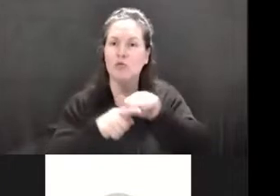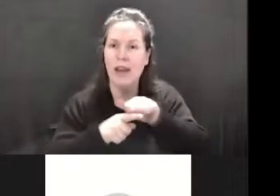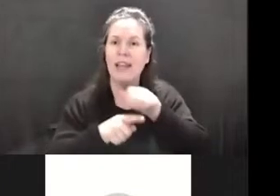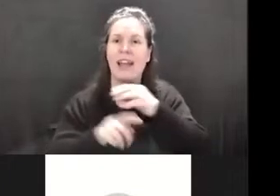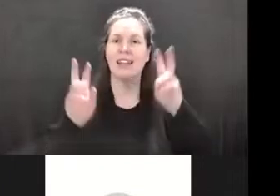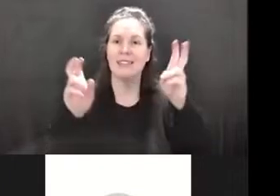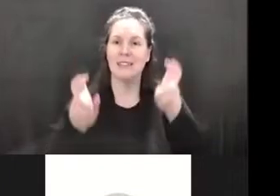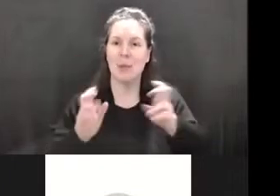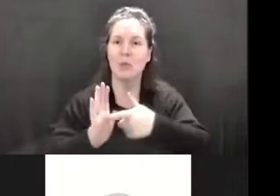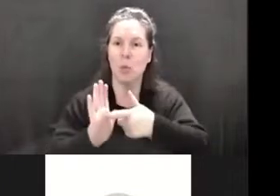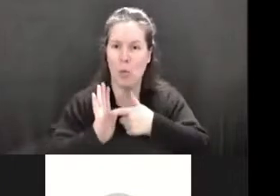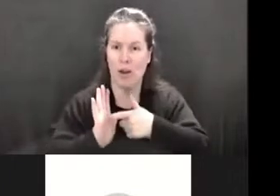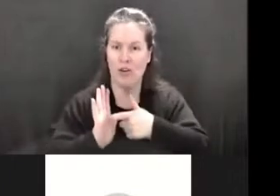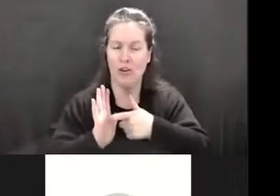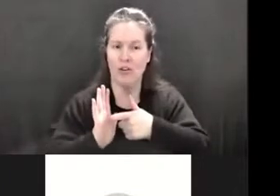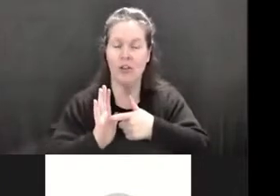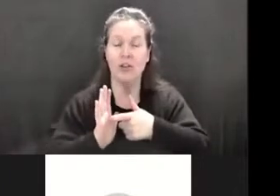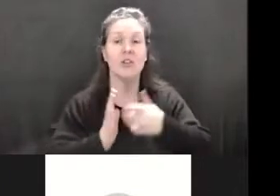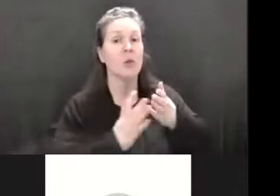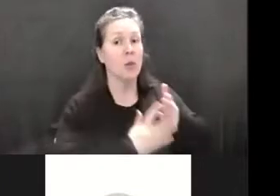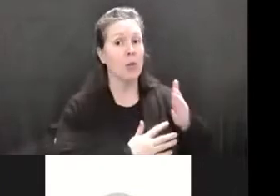So what I did was throughout all my research